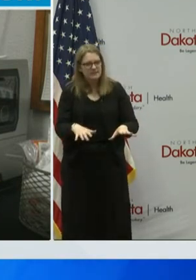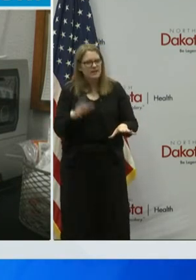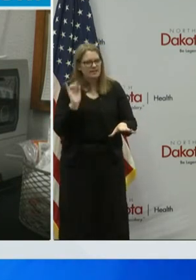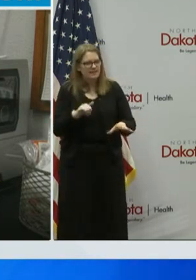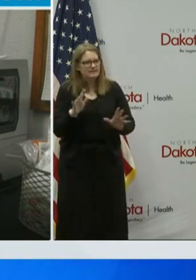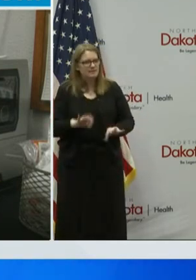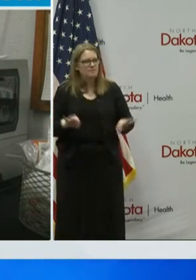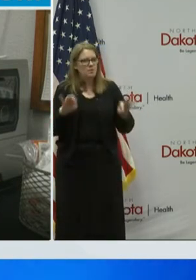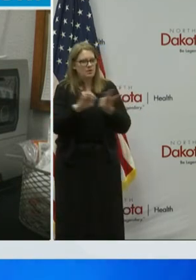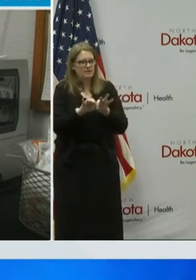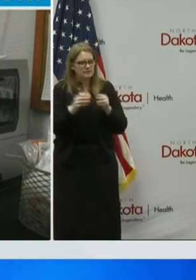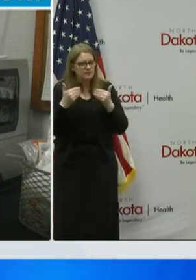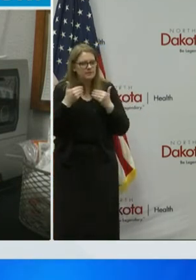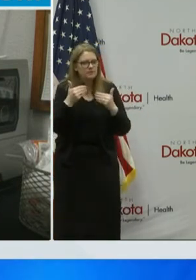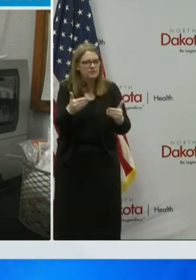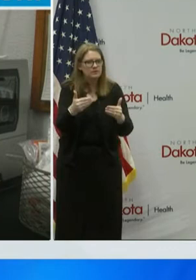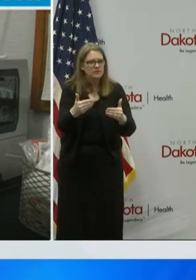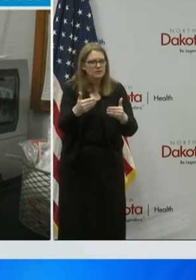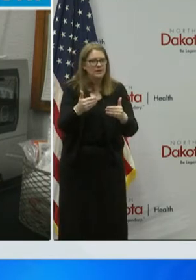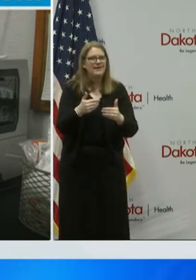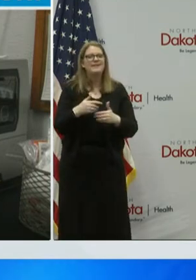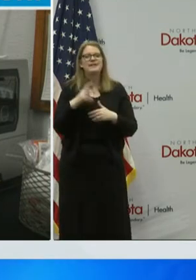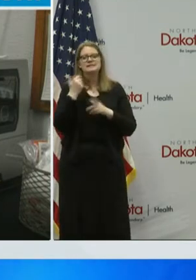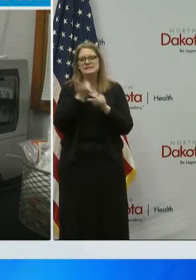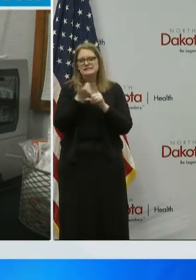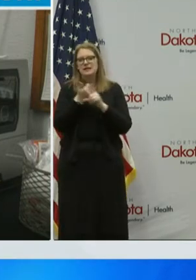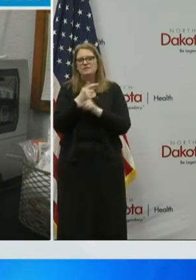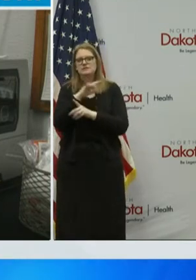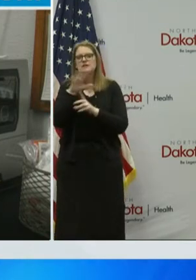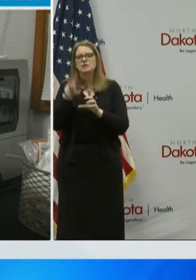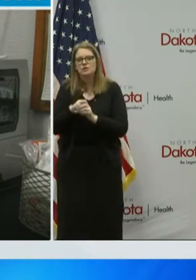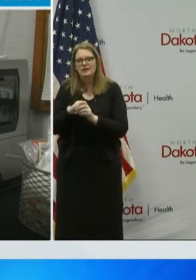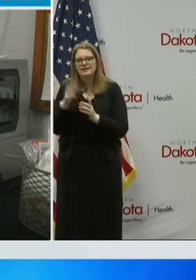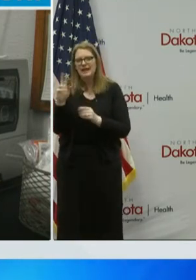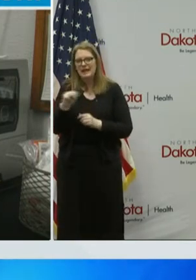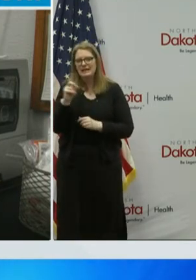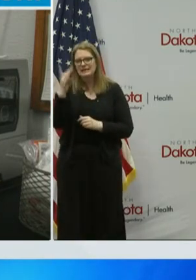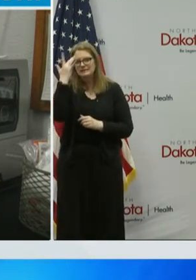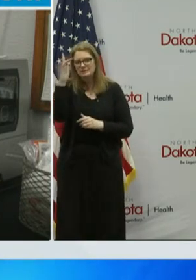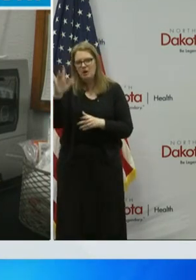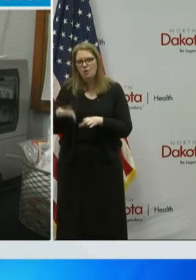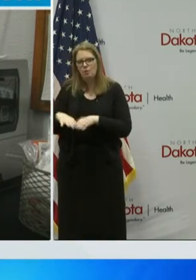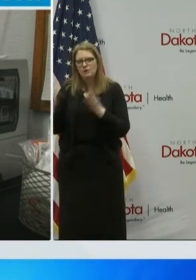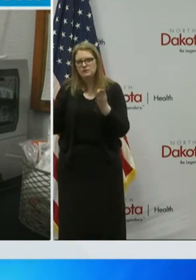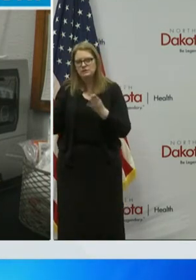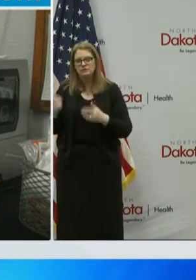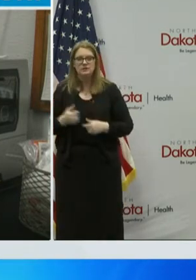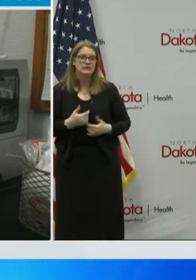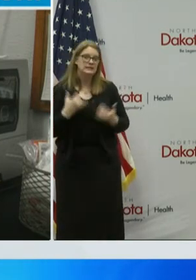STRATEGIC TESTING EFFORTS ARE GUIDING OUR DECISIONS MOVING FORWARD AND OUR KEY COMPONENT OF